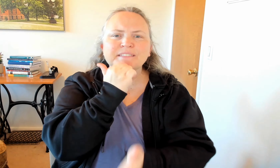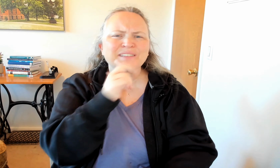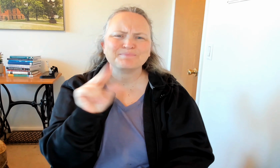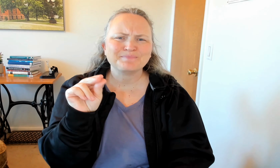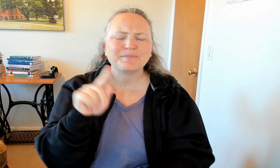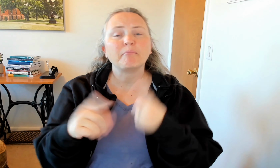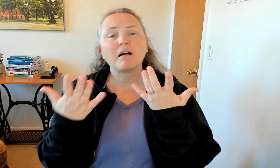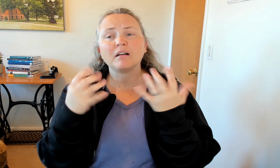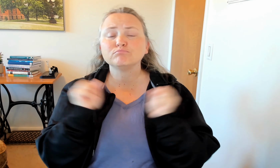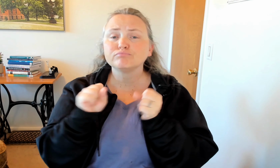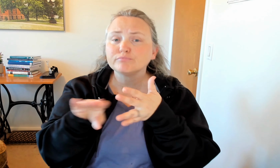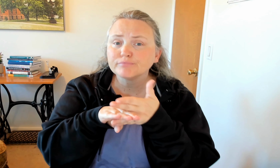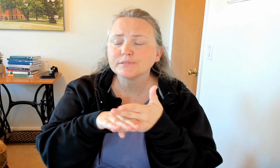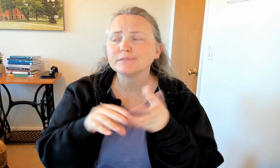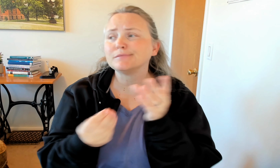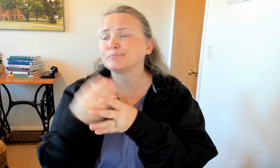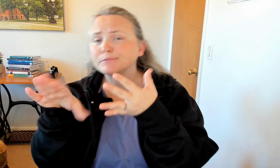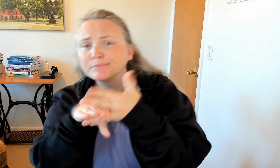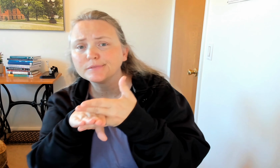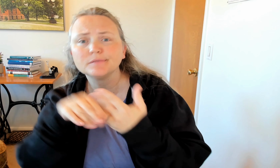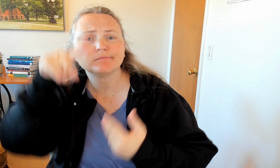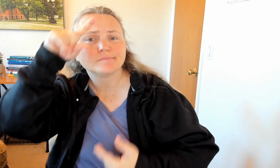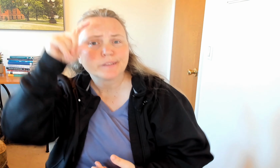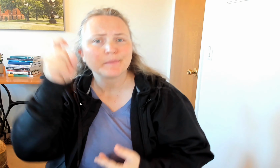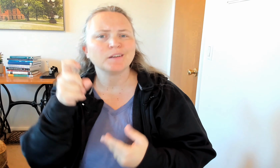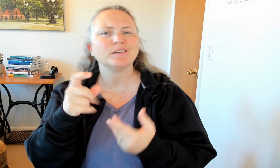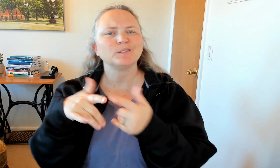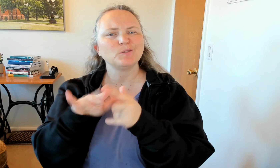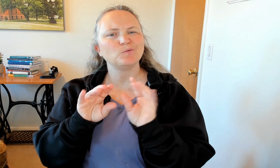If you were going to be away over the winter holidays or summer break or spring